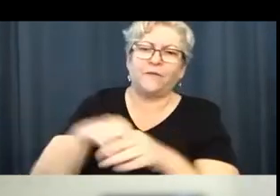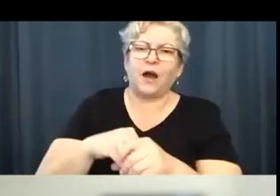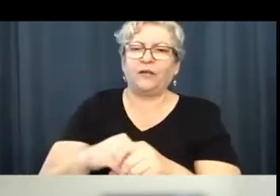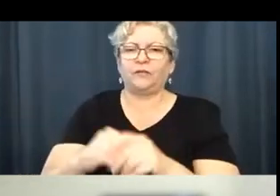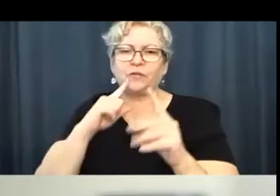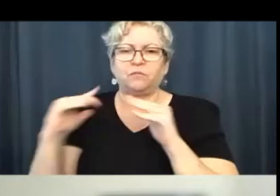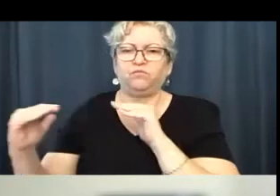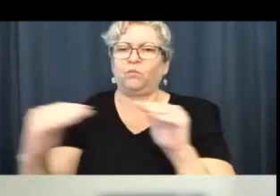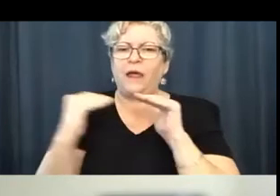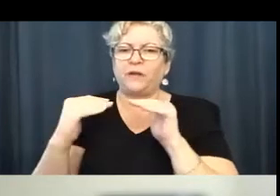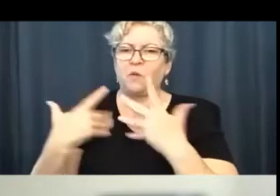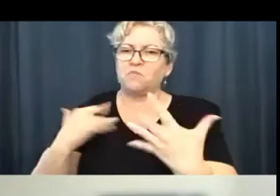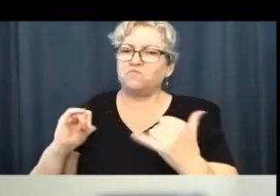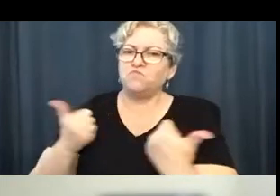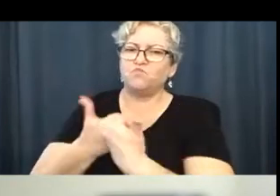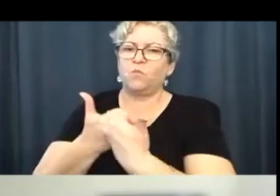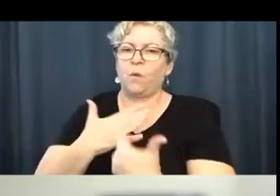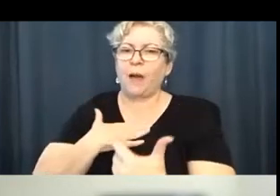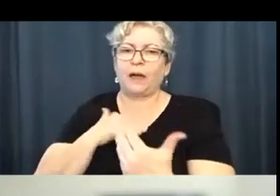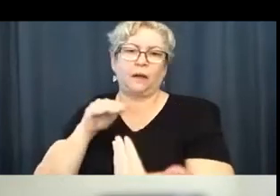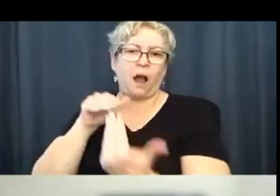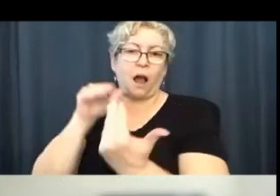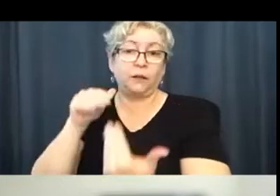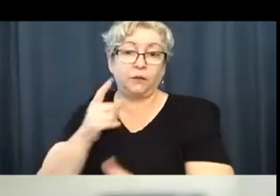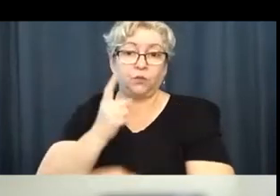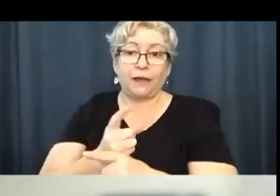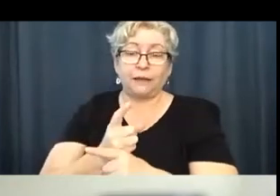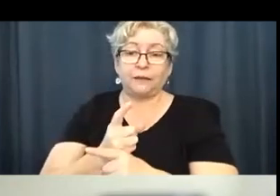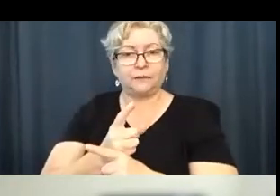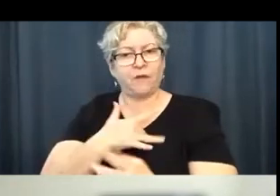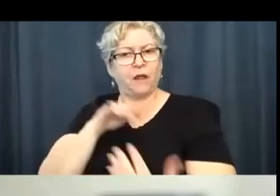so I can compete with my colleagues, right? On an equal footing.